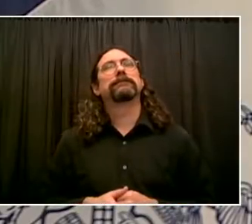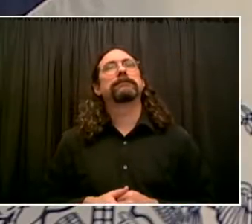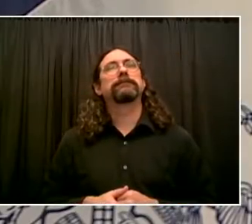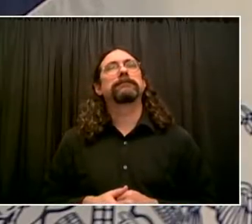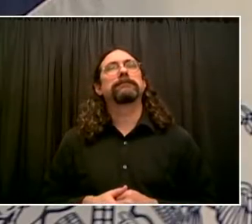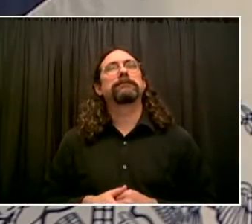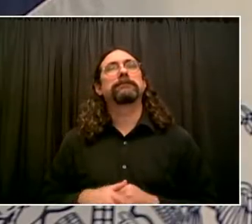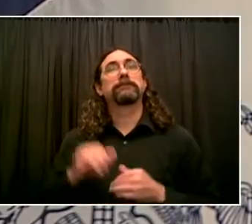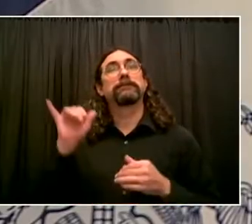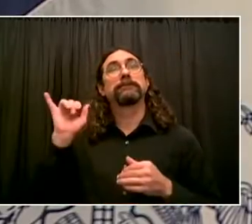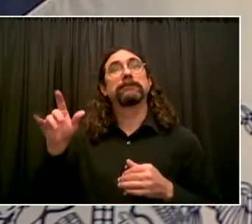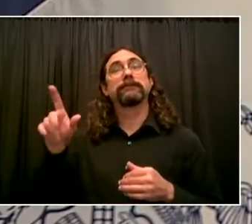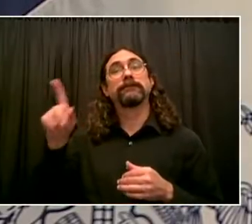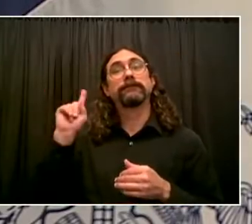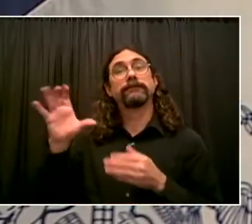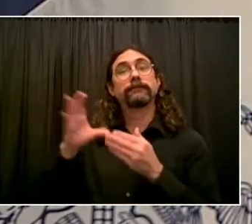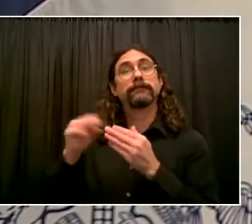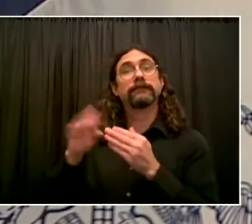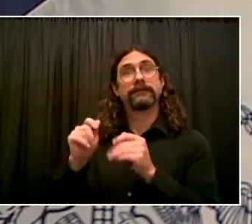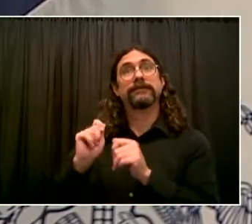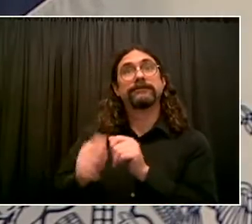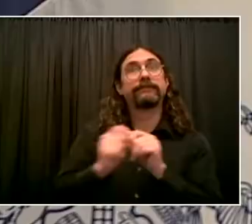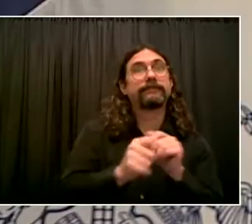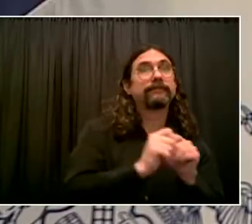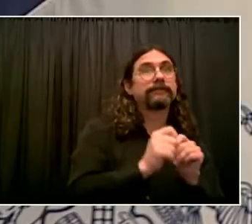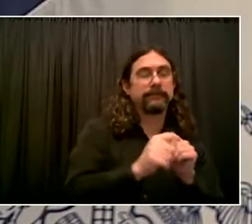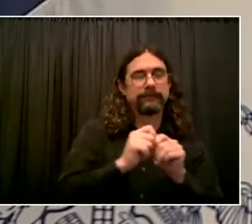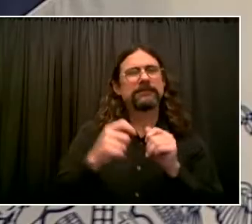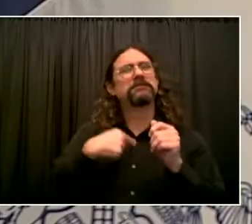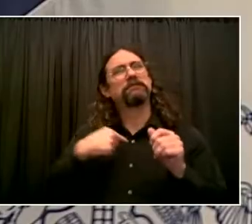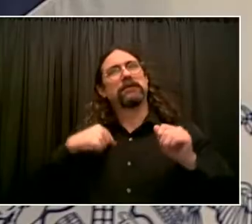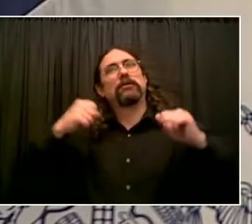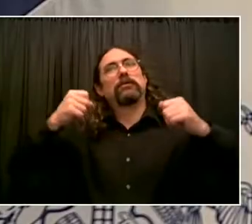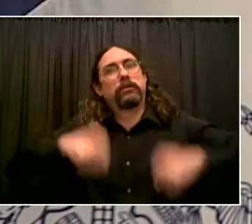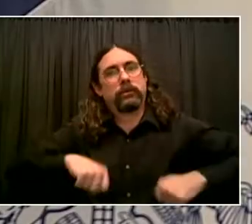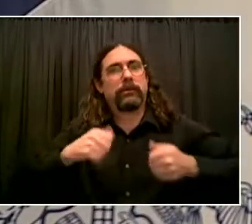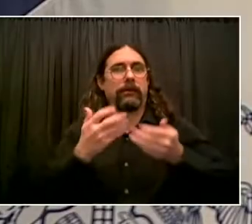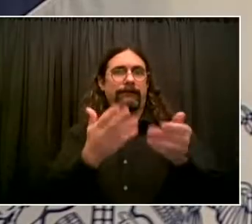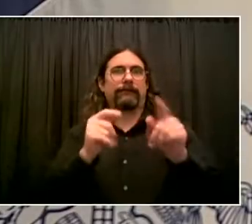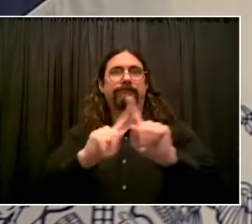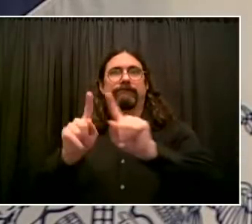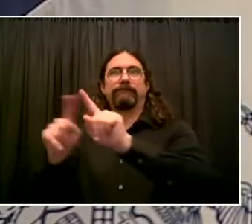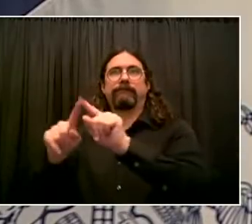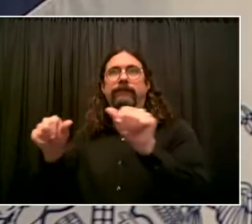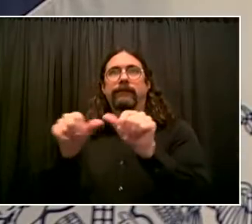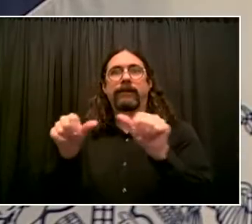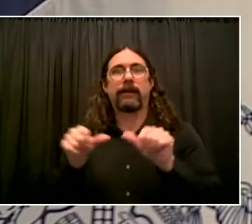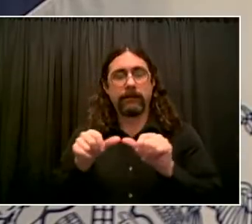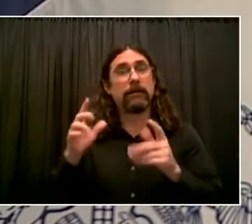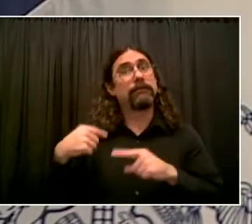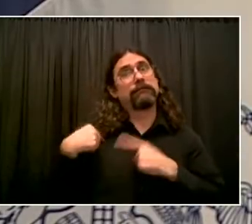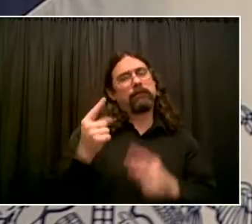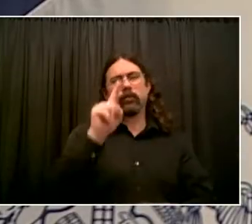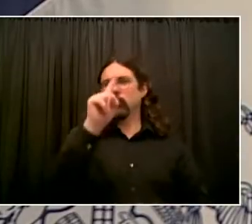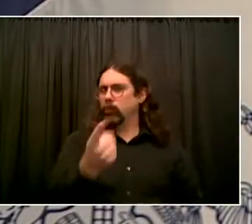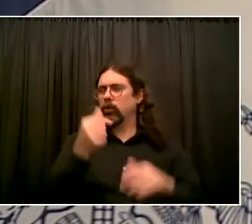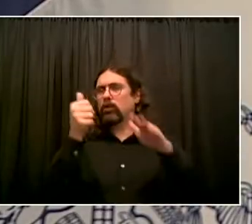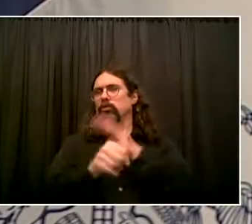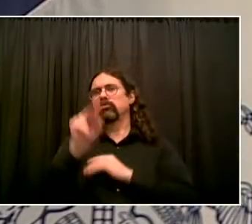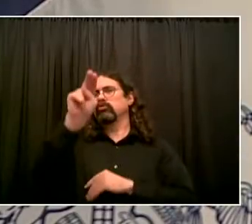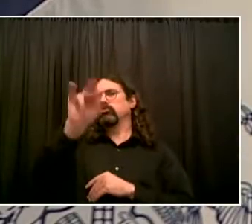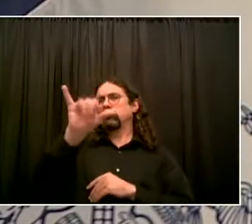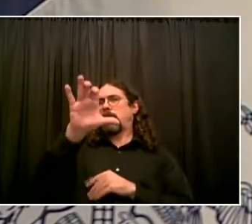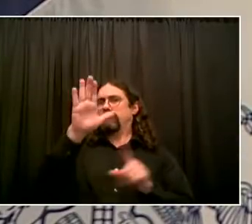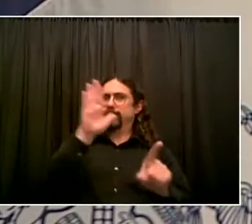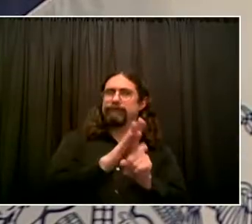HARD TO DO IF THERE IS ANY